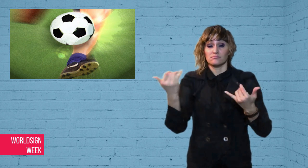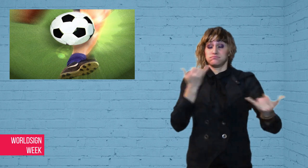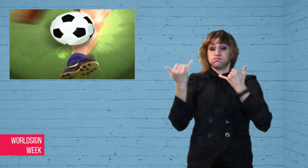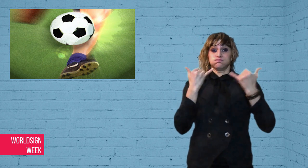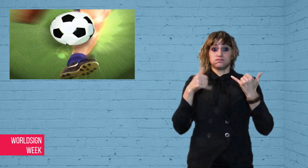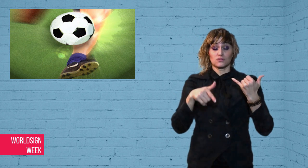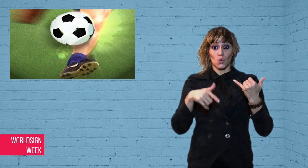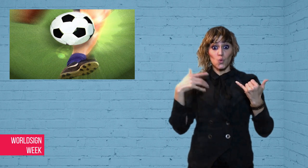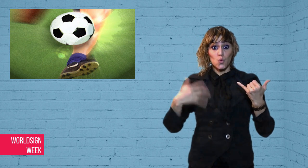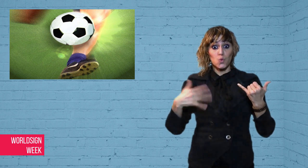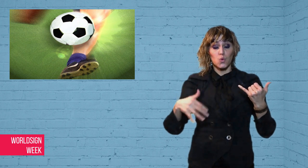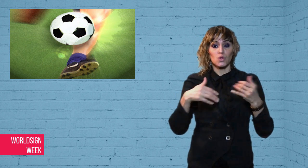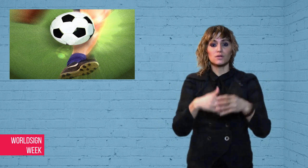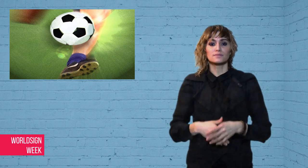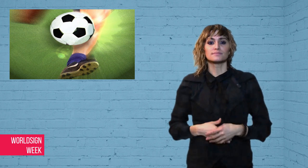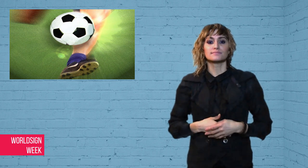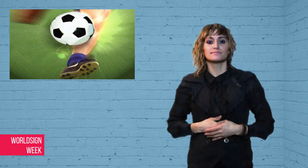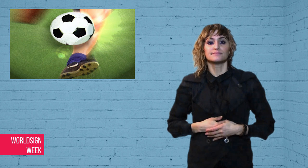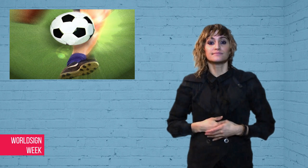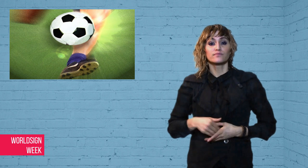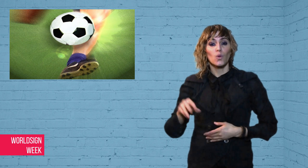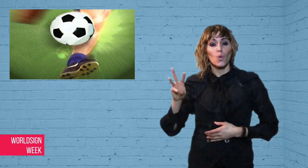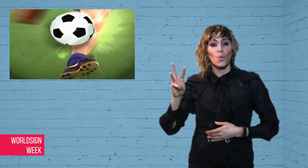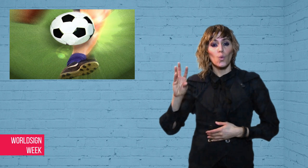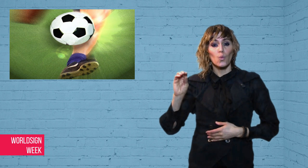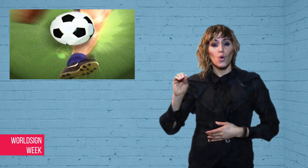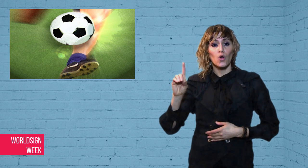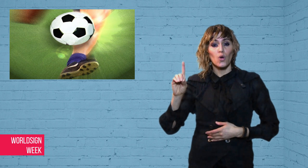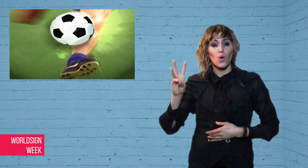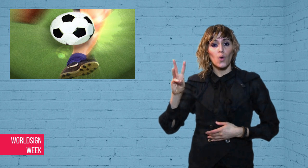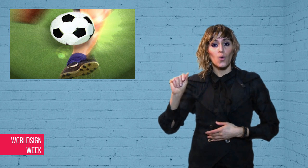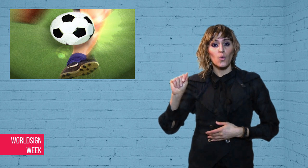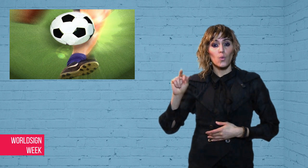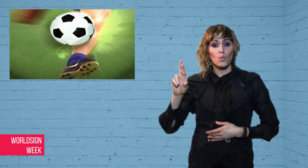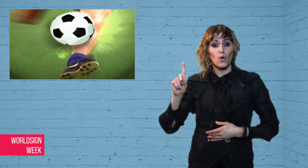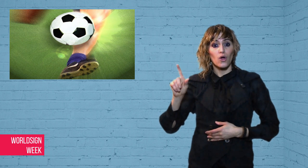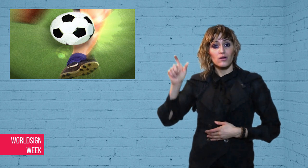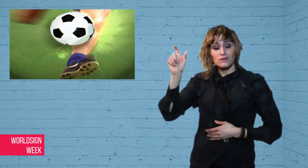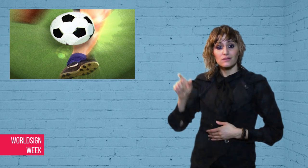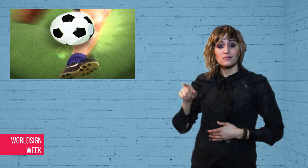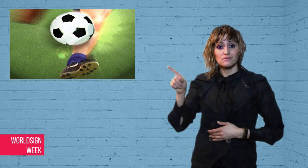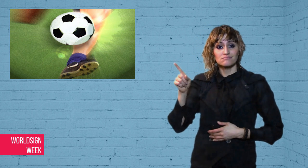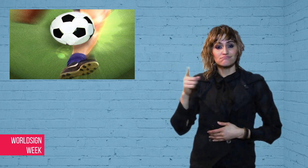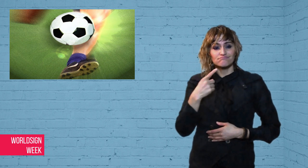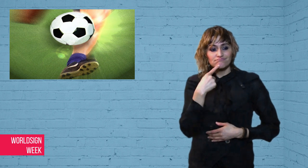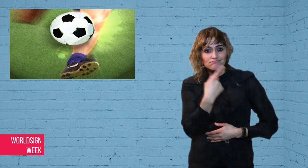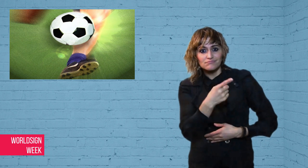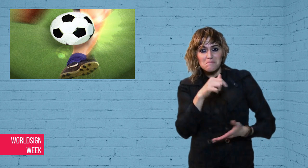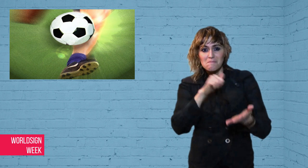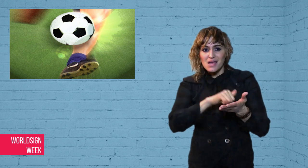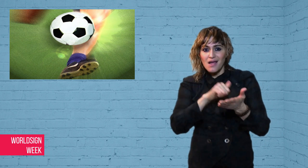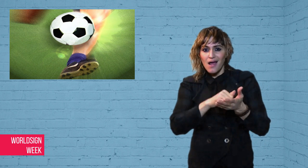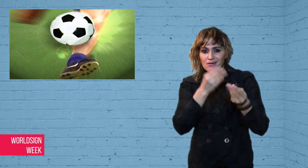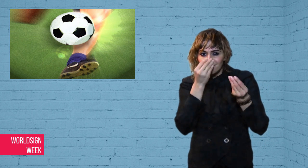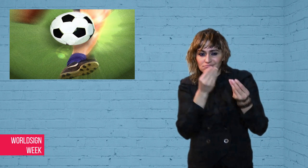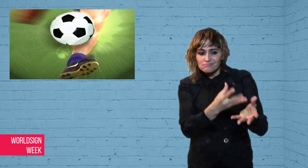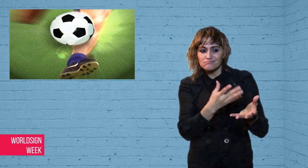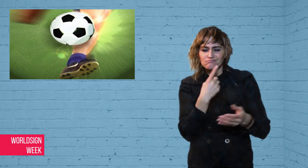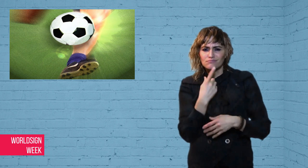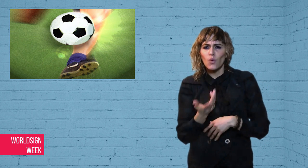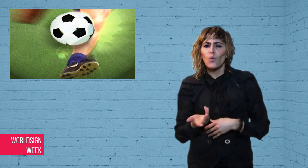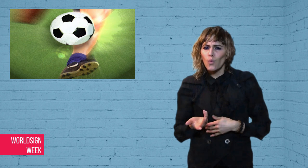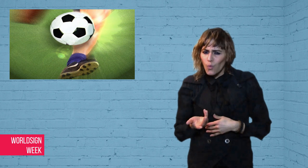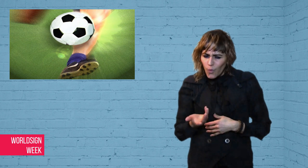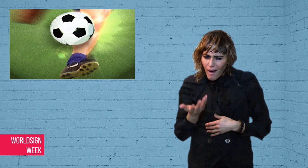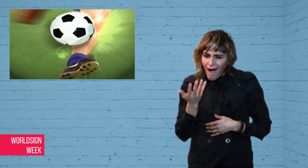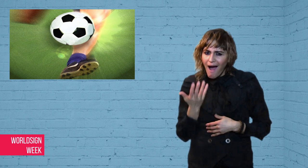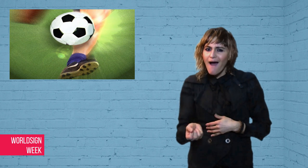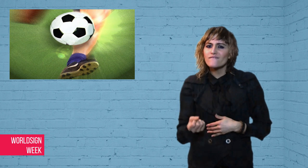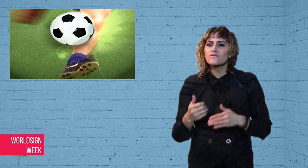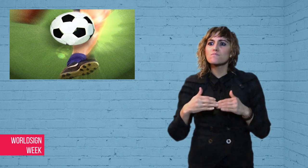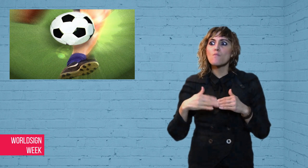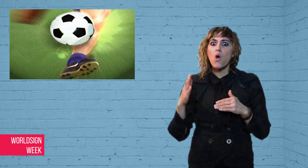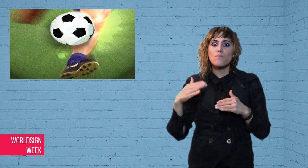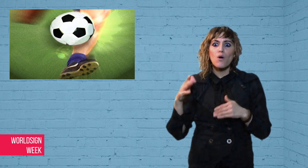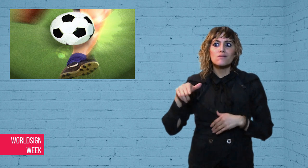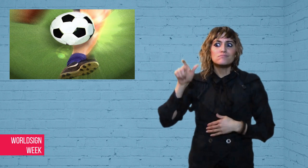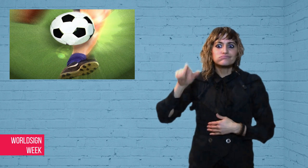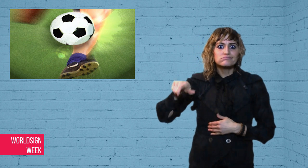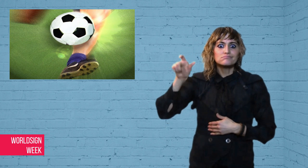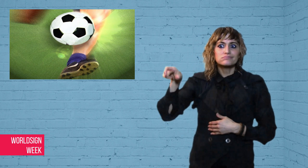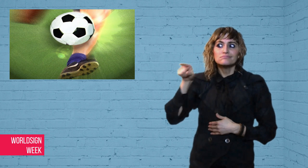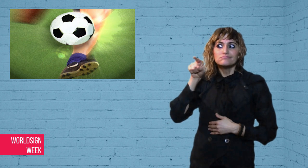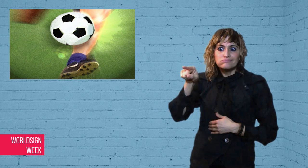The scandal is expected to keep growing and ongoing.